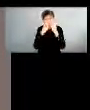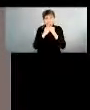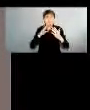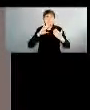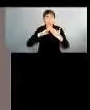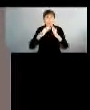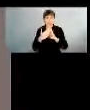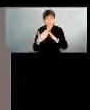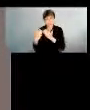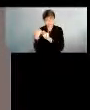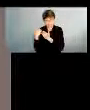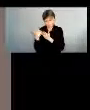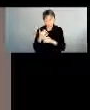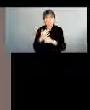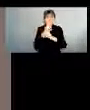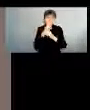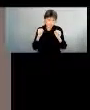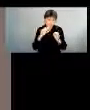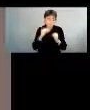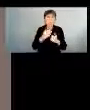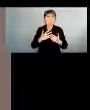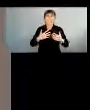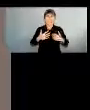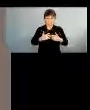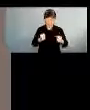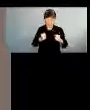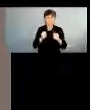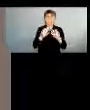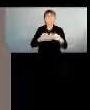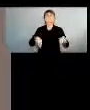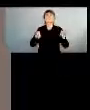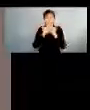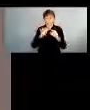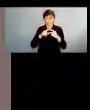safety and health considerations are very important to consider.